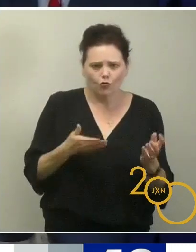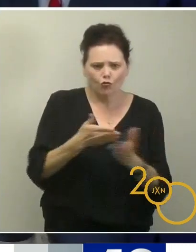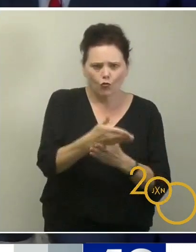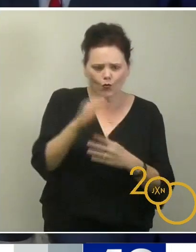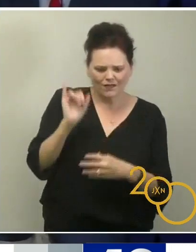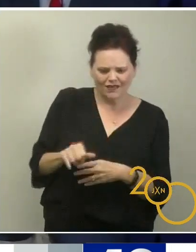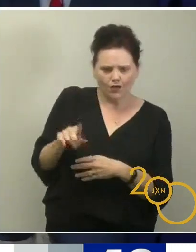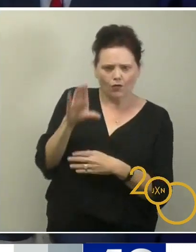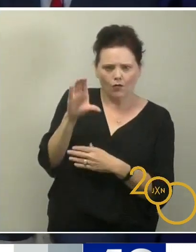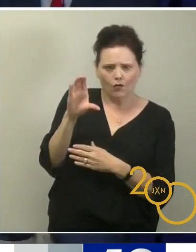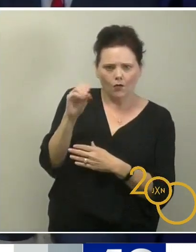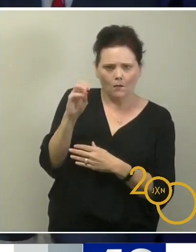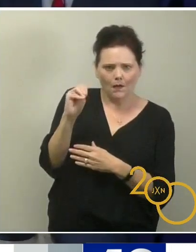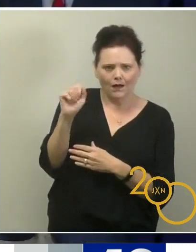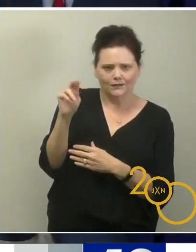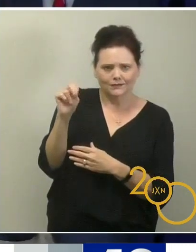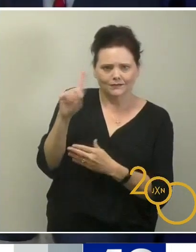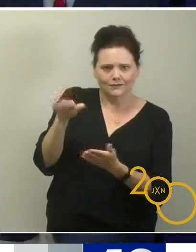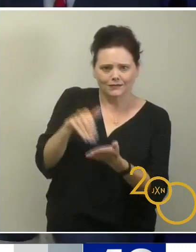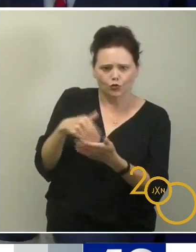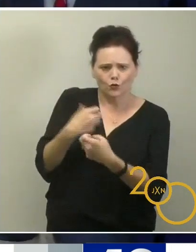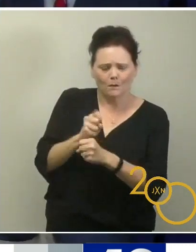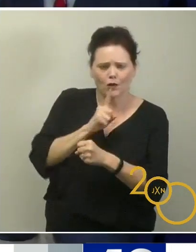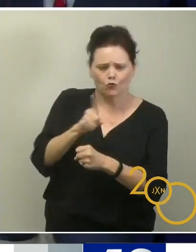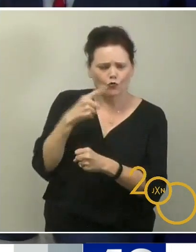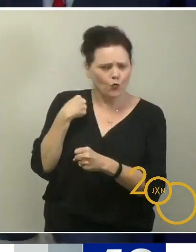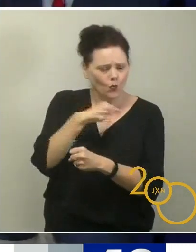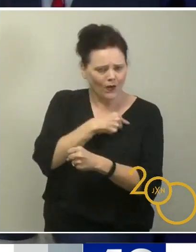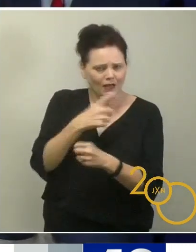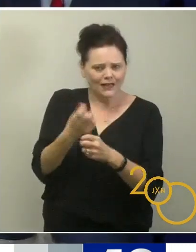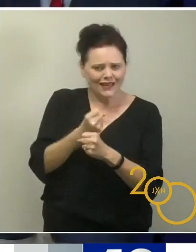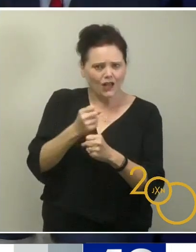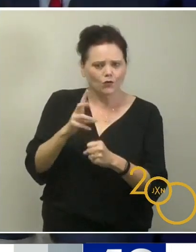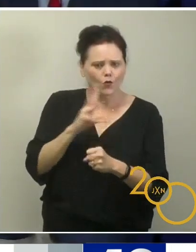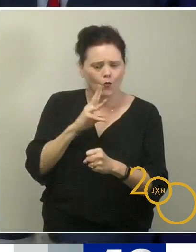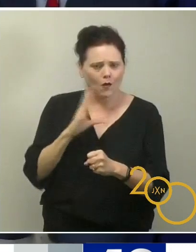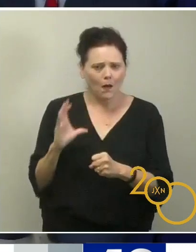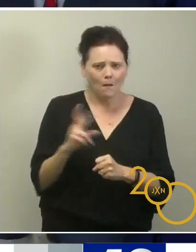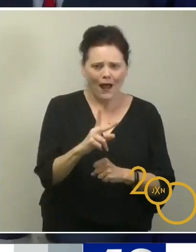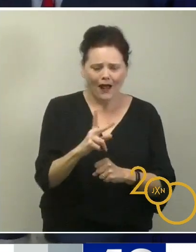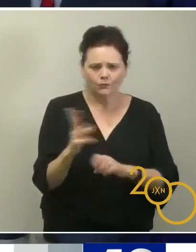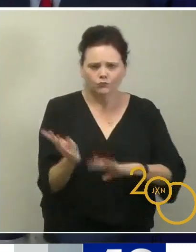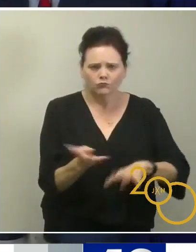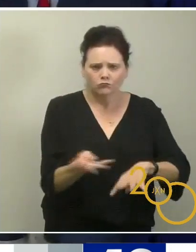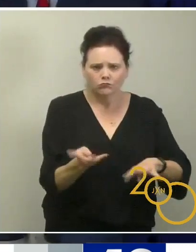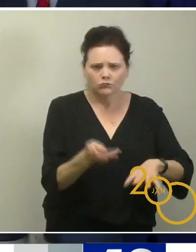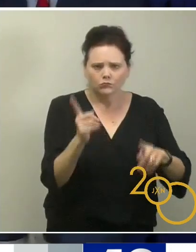I WILL SIGN THE STATE OF EMERGENCY BECAUSE THE EMERGENCY THAT IS IMMEDIATELY BEFORE US IS DOING EVERYTHING WE CAN THROUGH THIS INCIDENT COMMAND